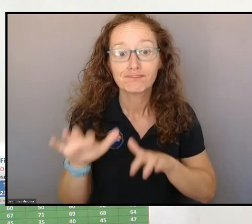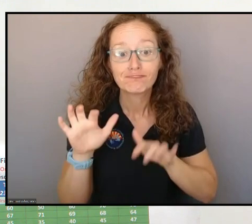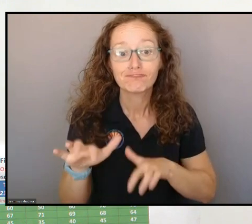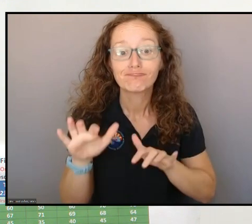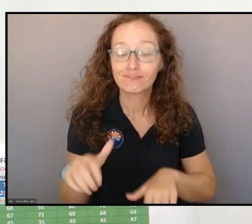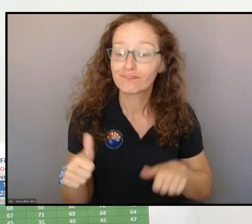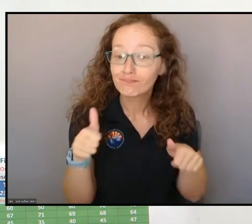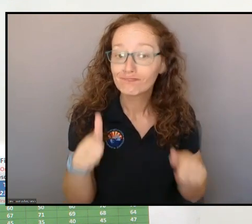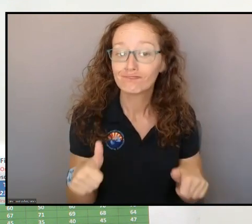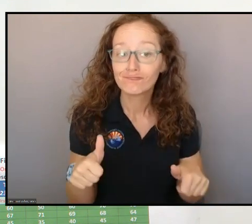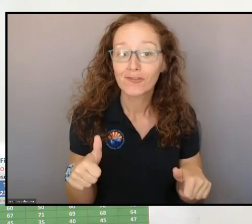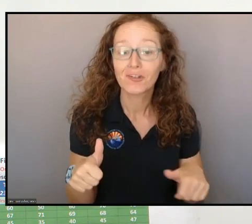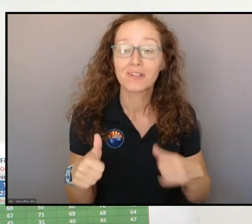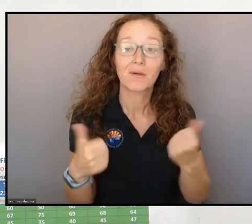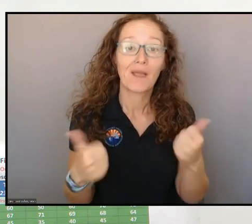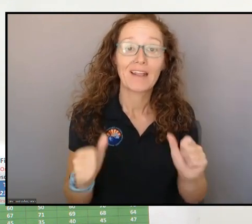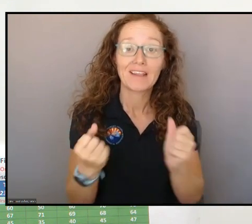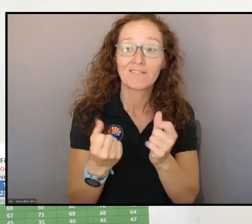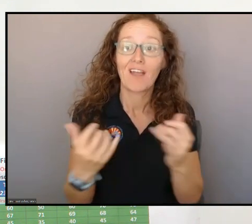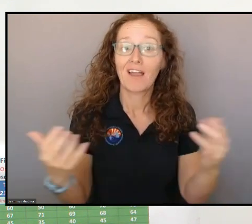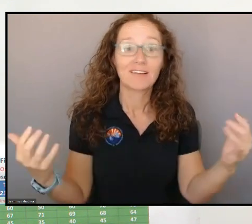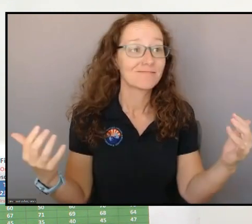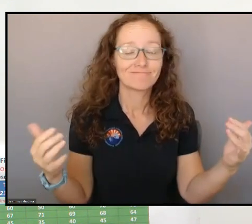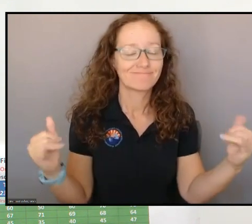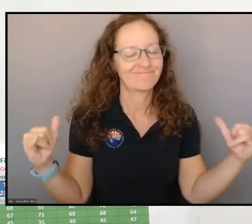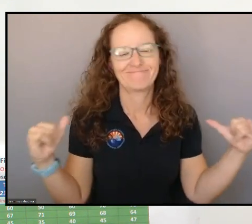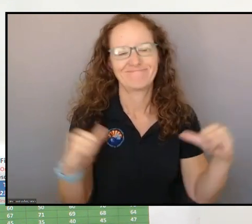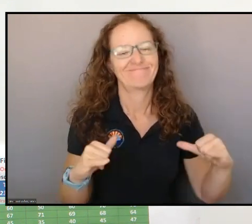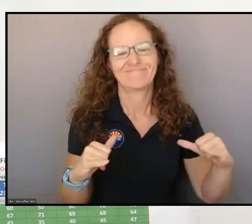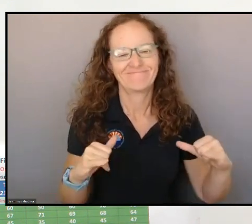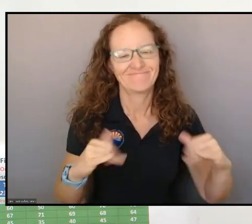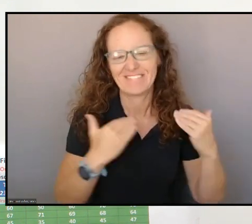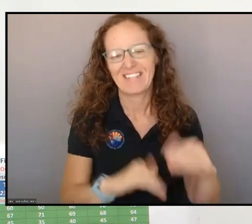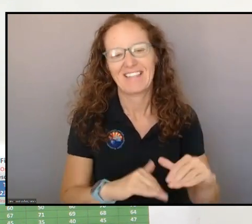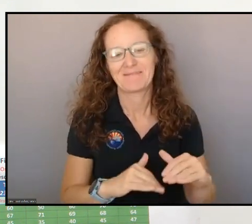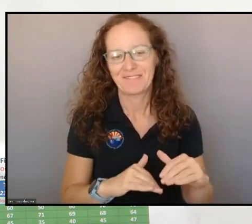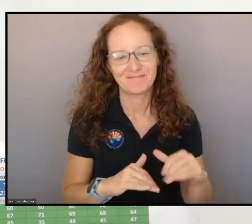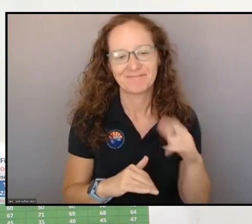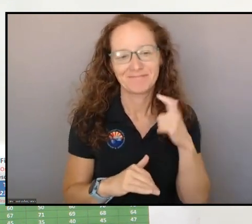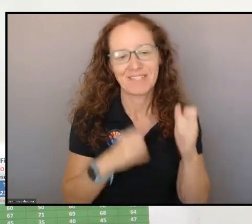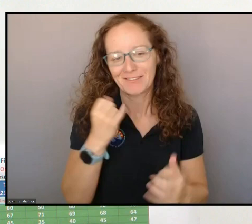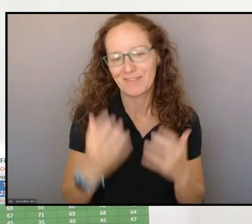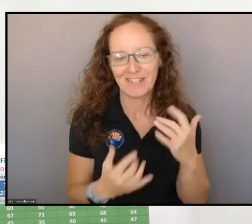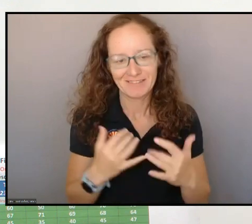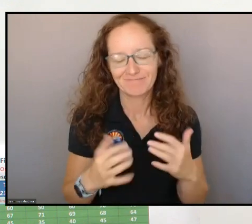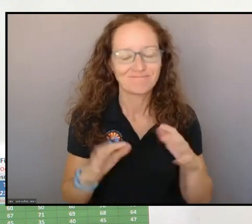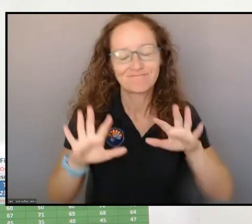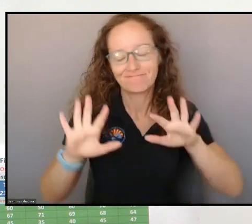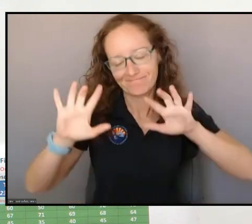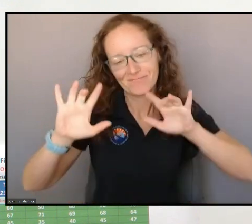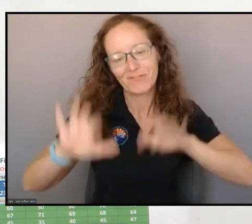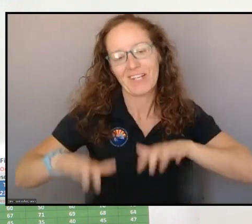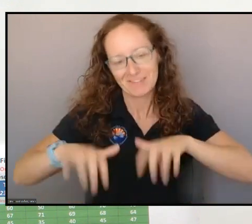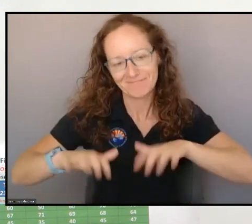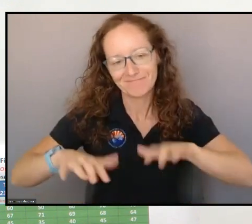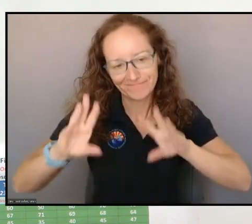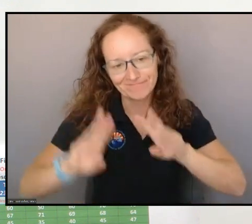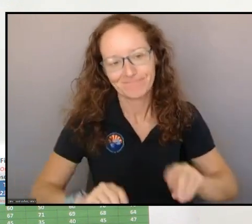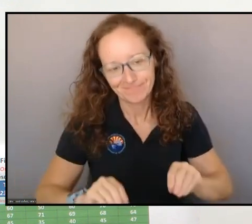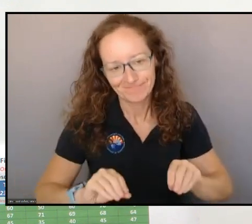spread that we have seen. So, next slide. So, taking a look something we haven't seen in a few days. A thing called the